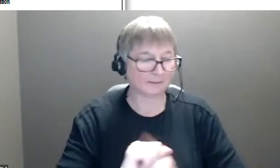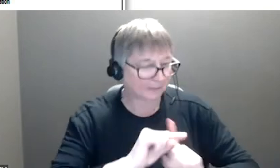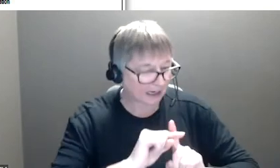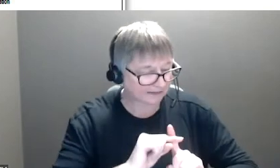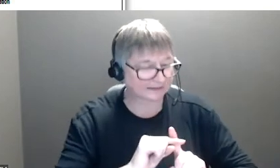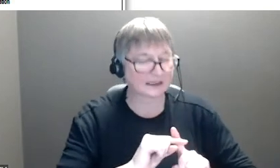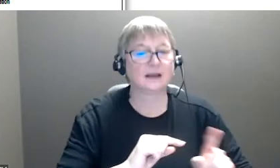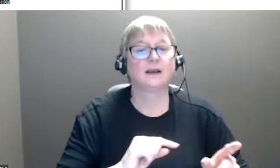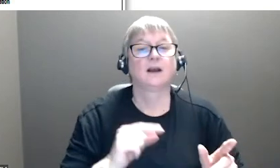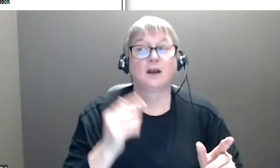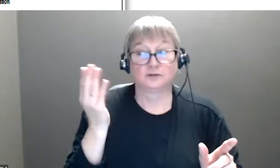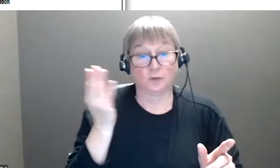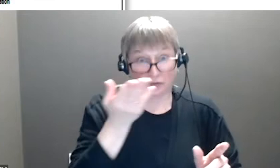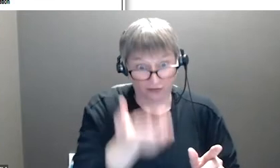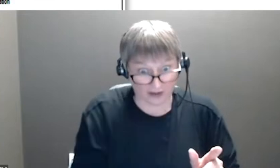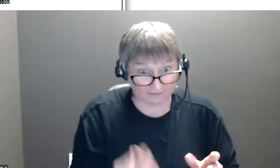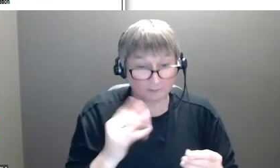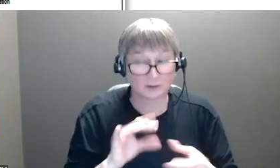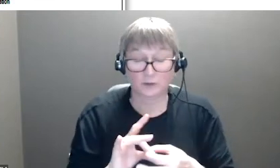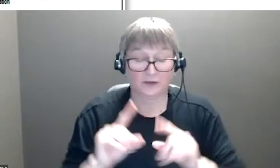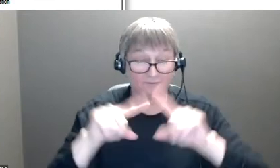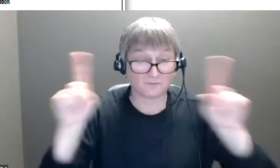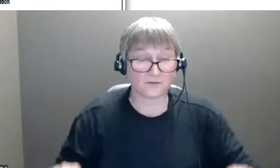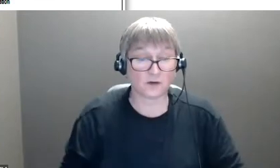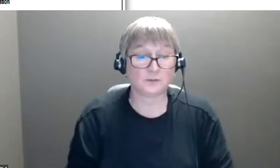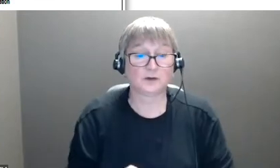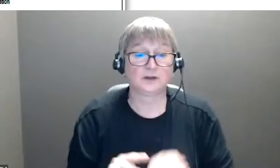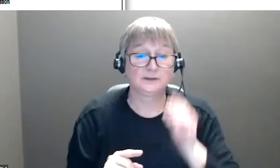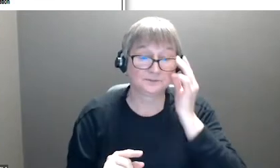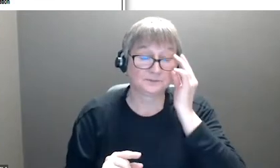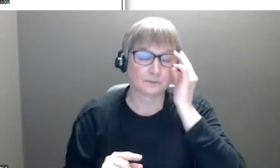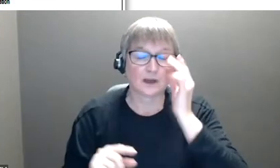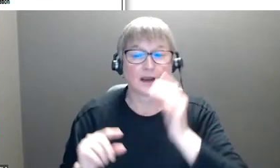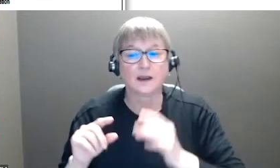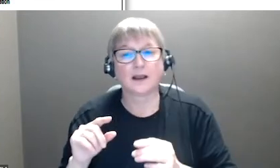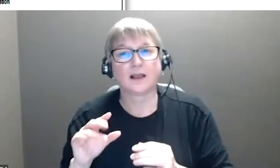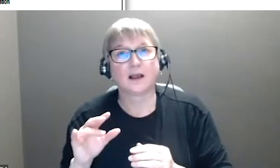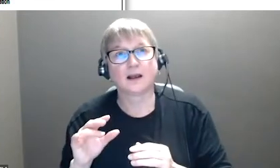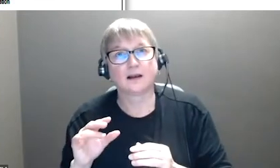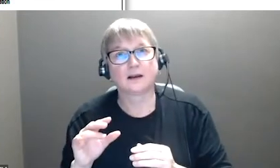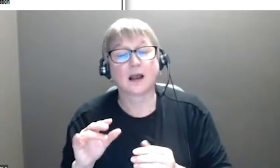such as gender and ethnicity, is gathered on a voluntary basis by participants. So, this has